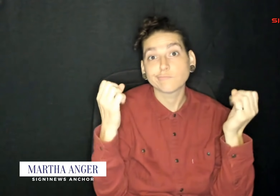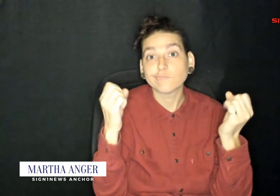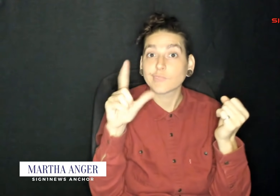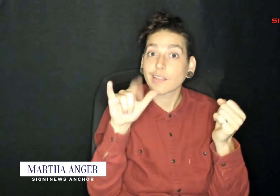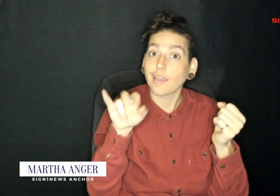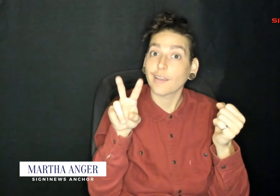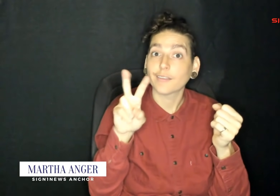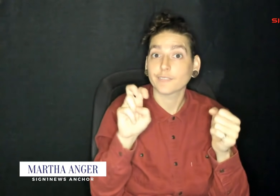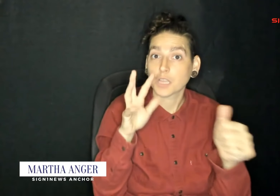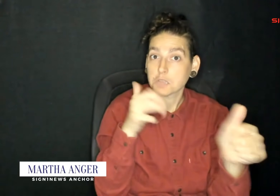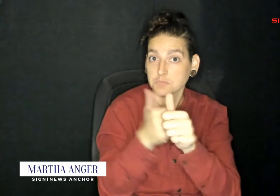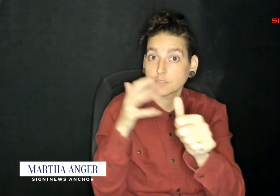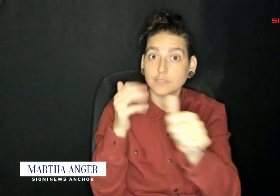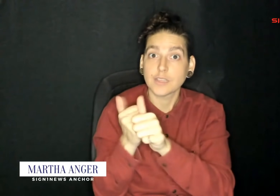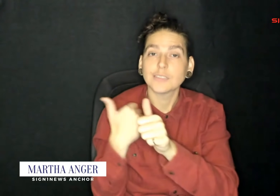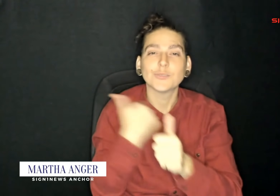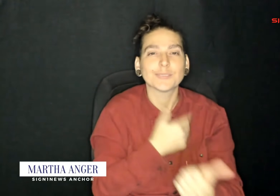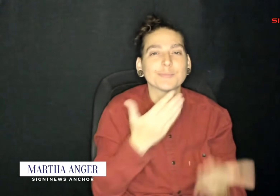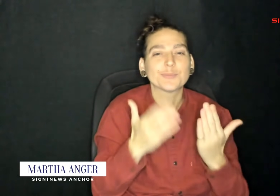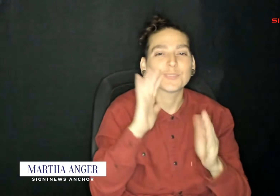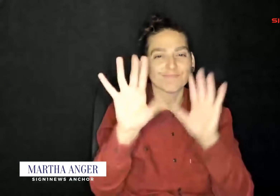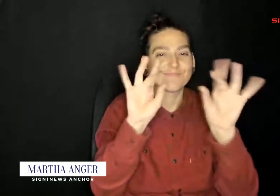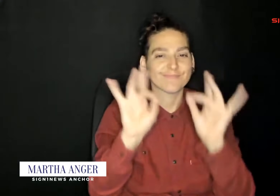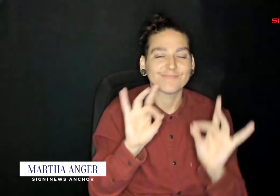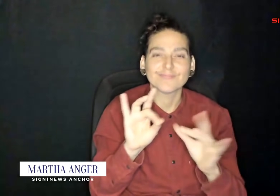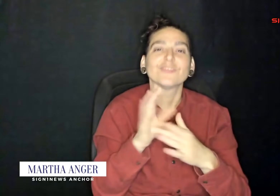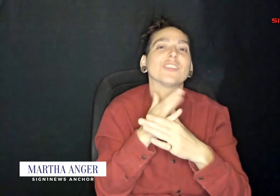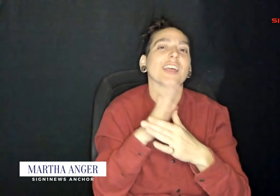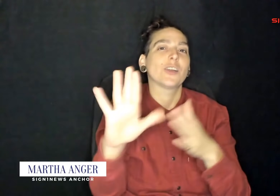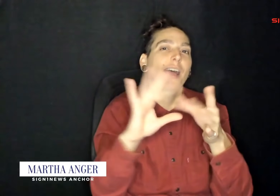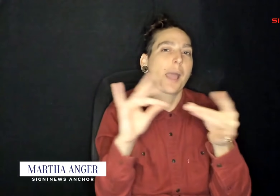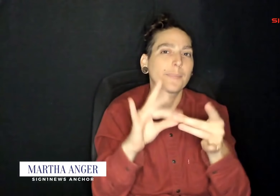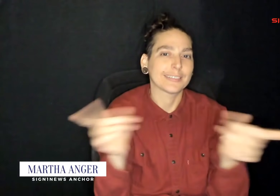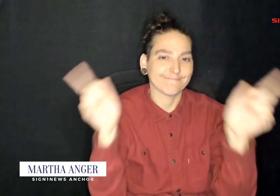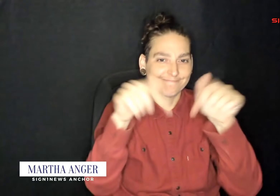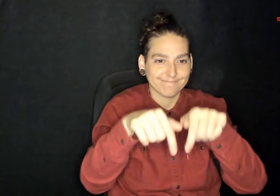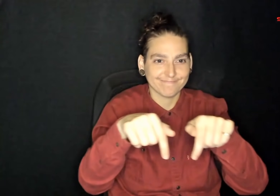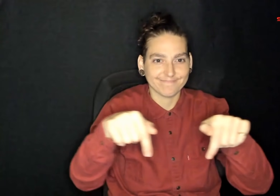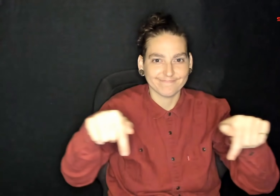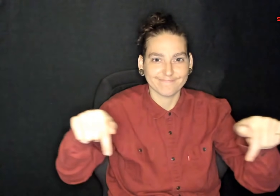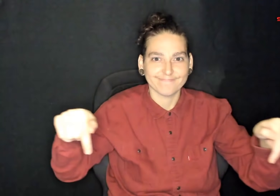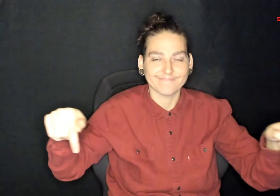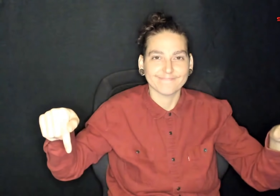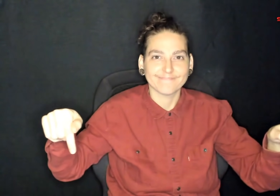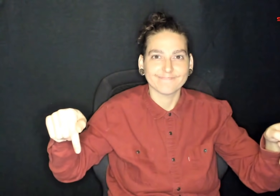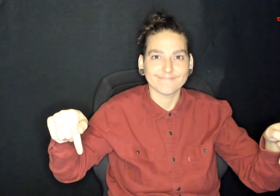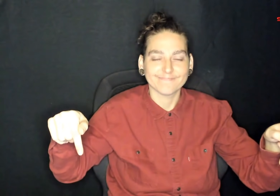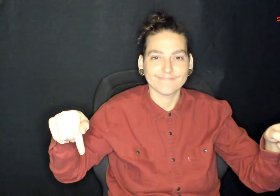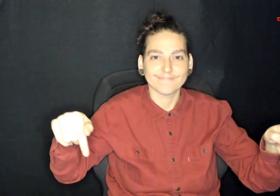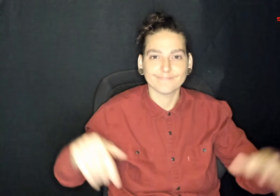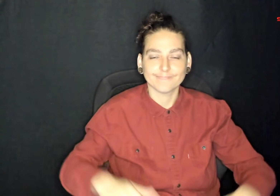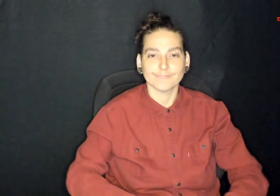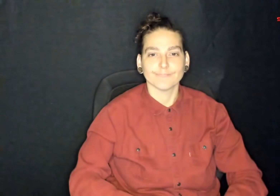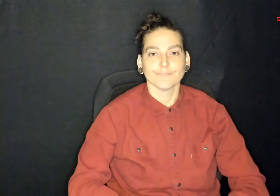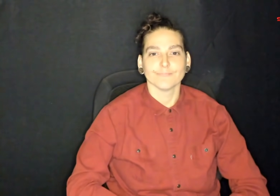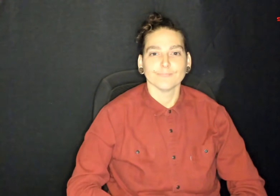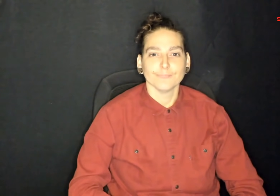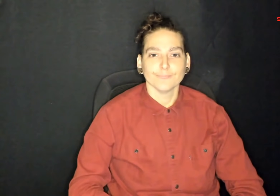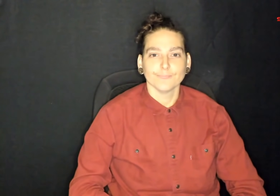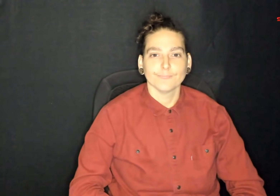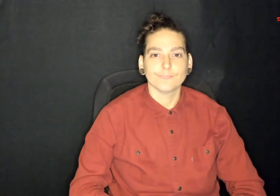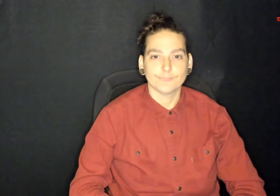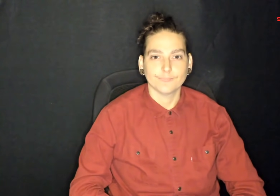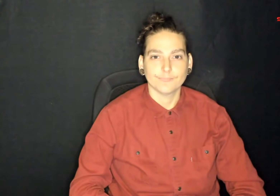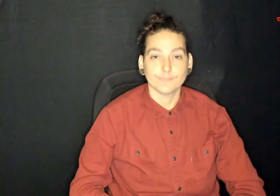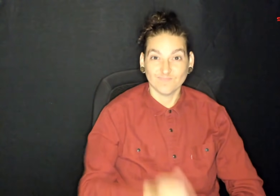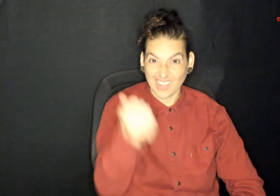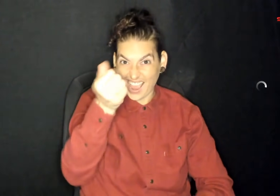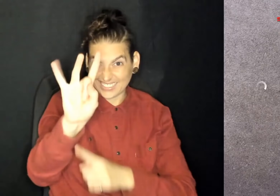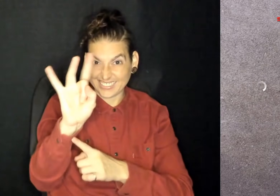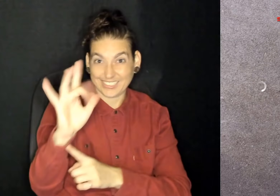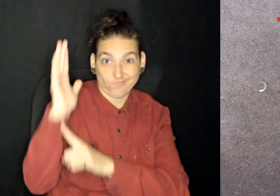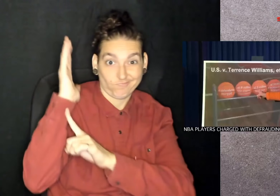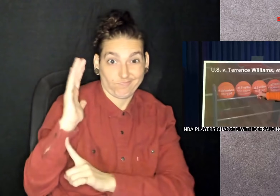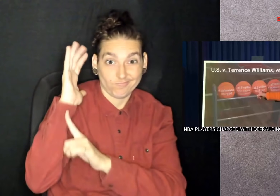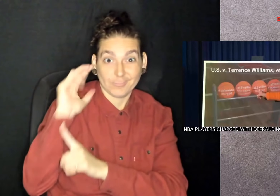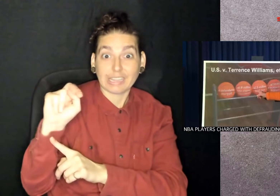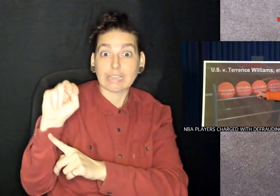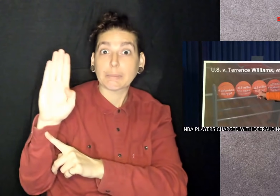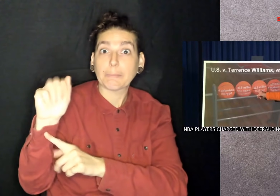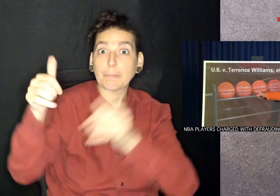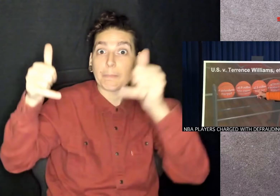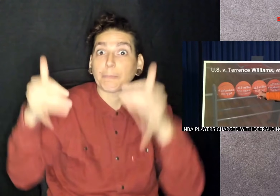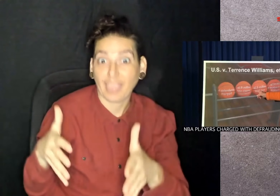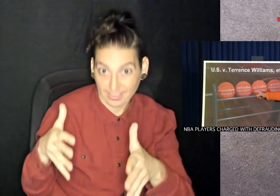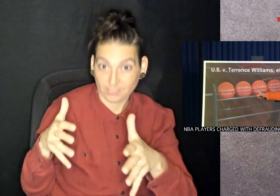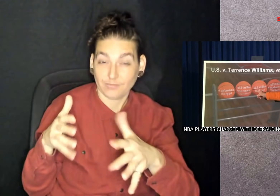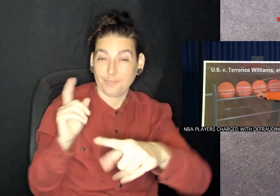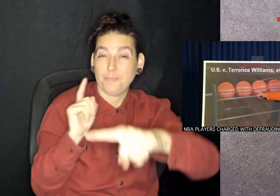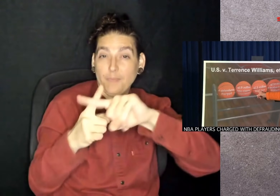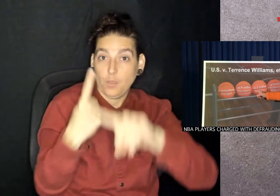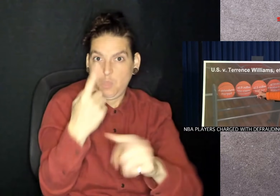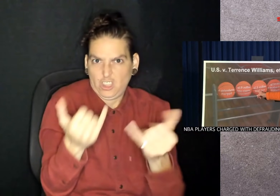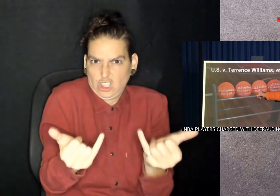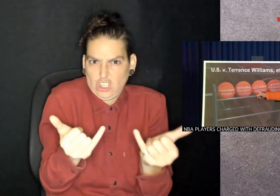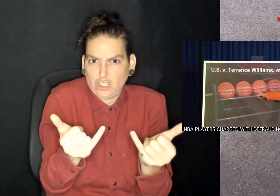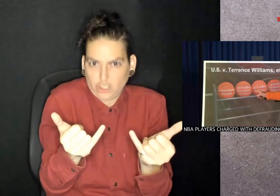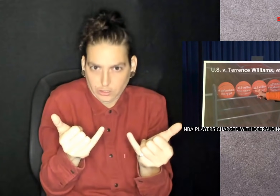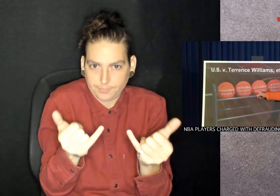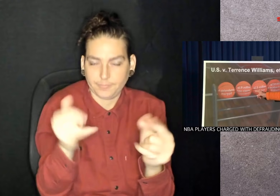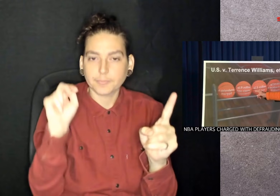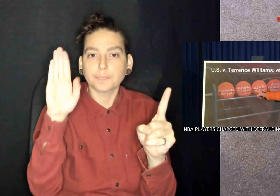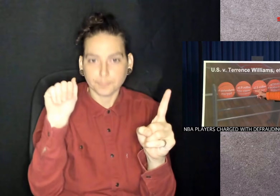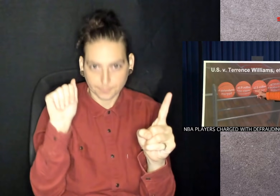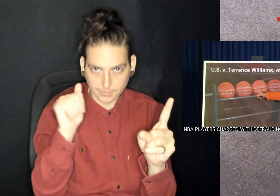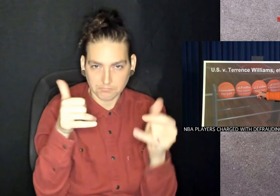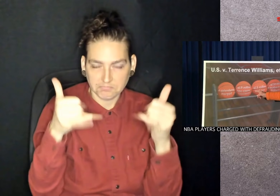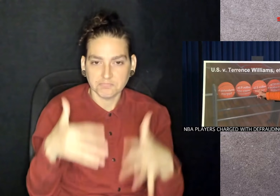we may add it at the bottom of the screen 18 former NBA players and one current NBA